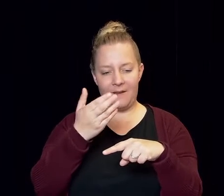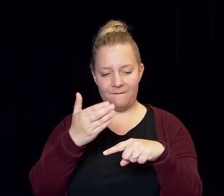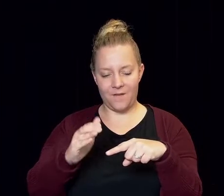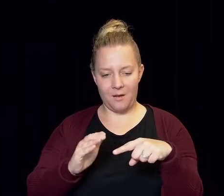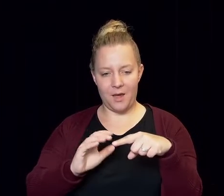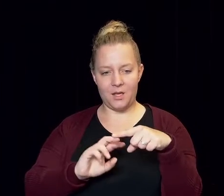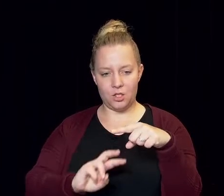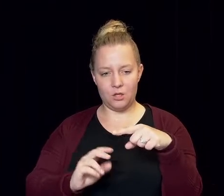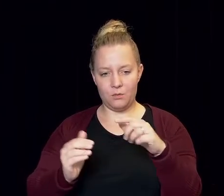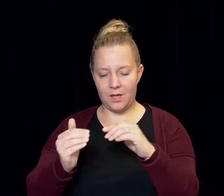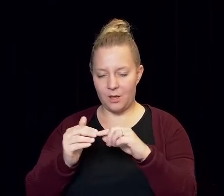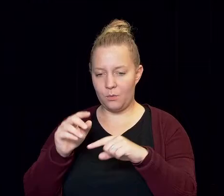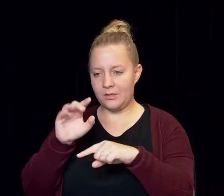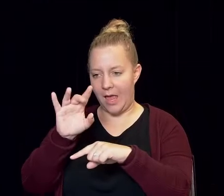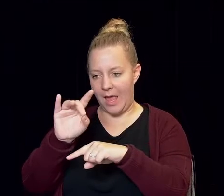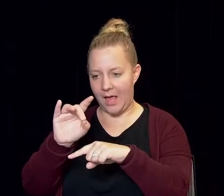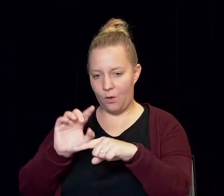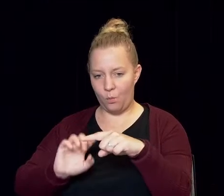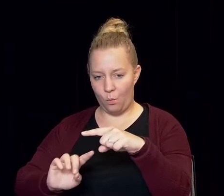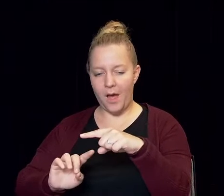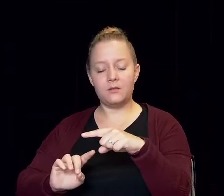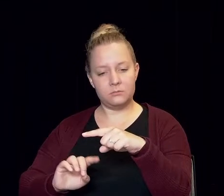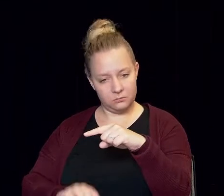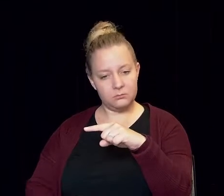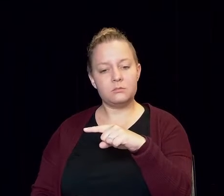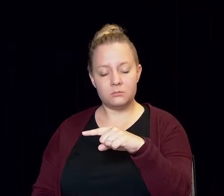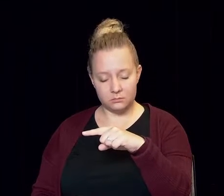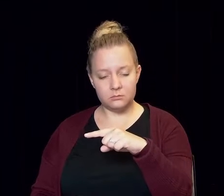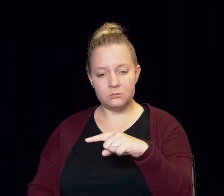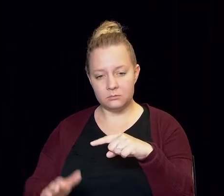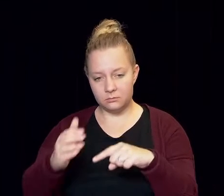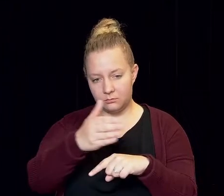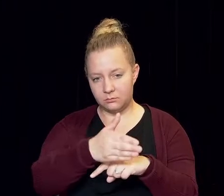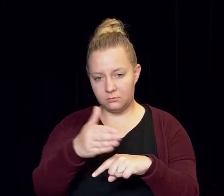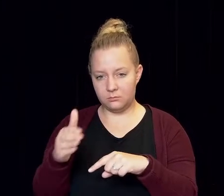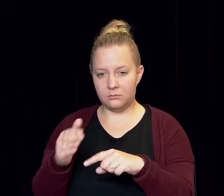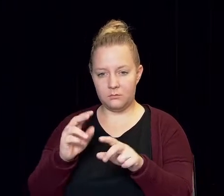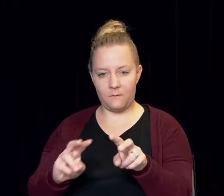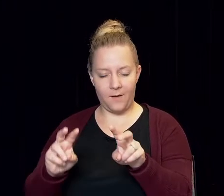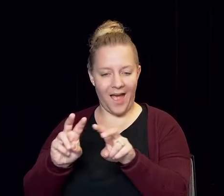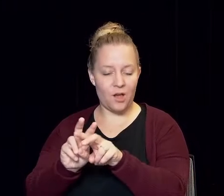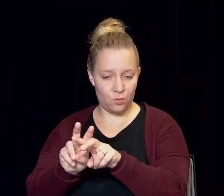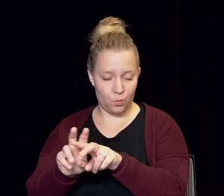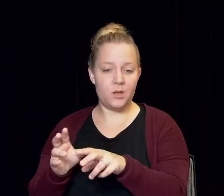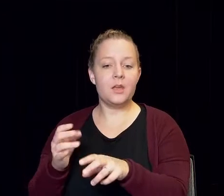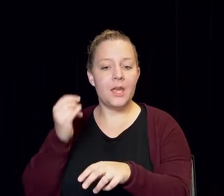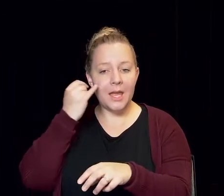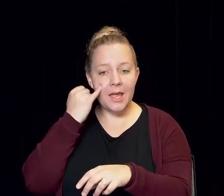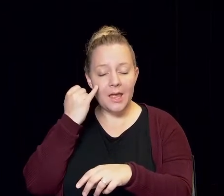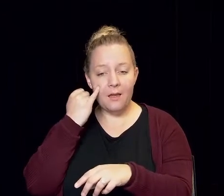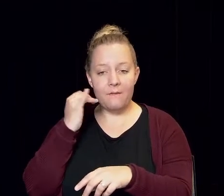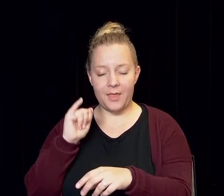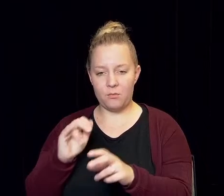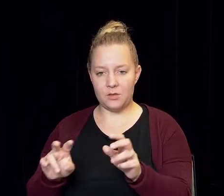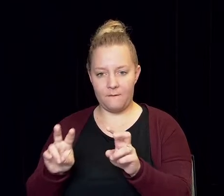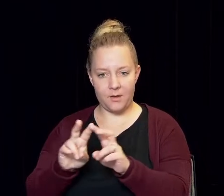I get 8/1 or just 8. And then for that next value, if this were a value that I am plotting